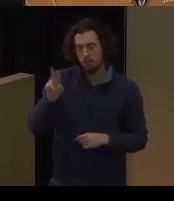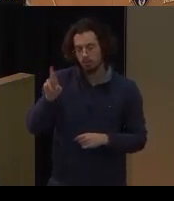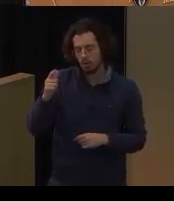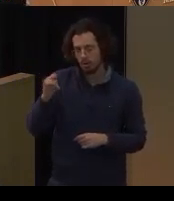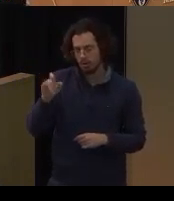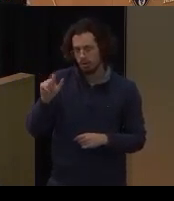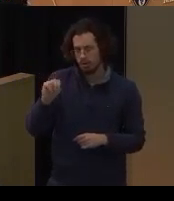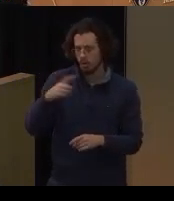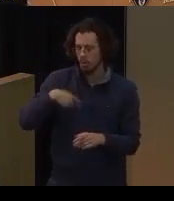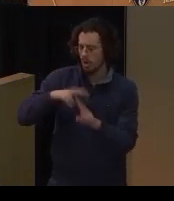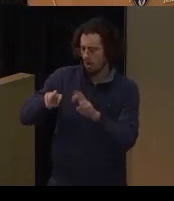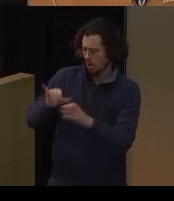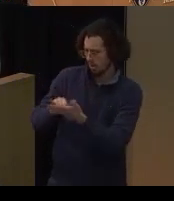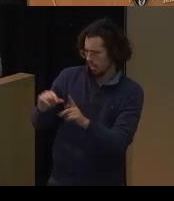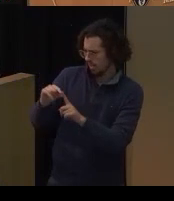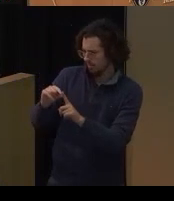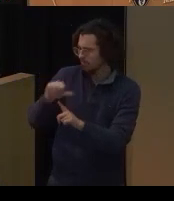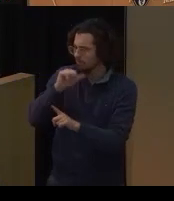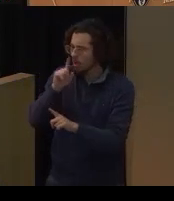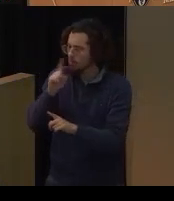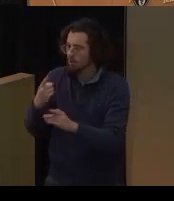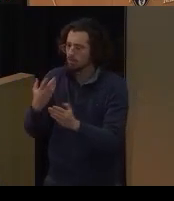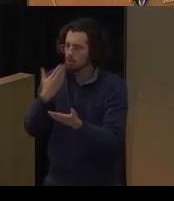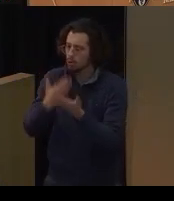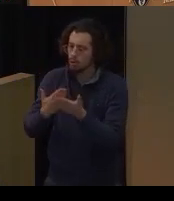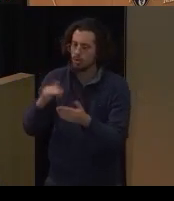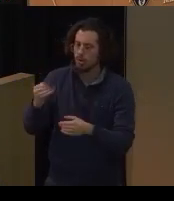um we didn't do as good a job explaining variants and volitional control but qualitatively speaking